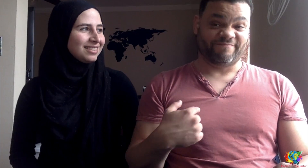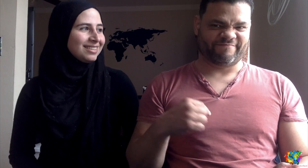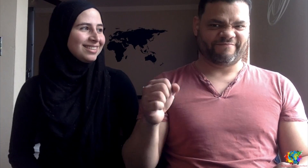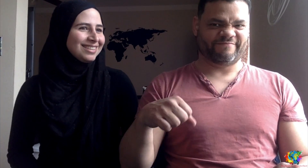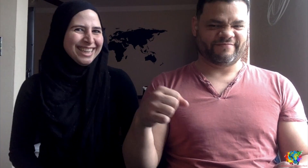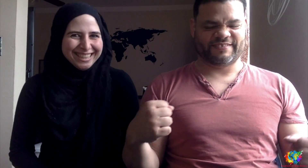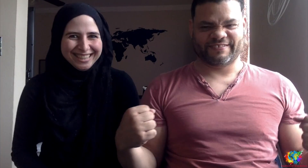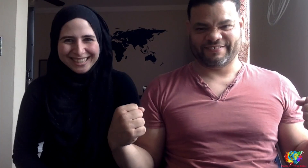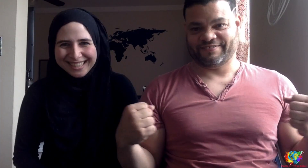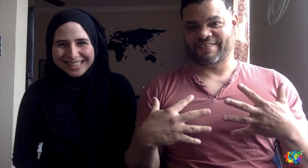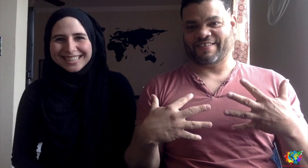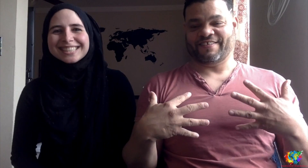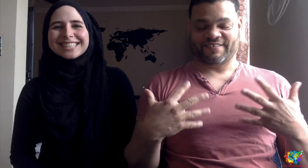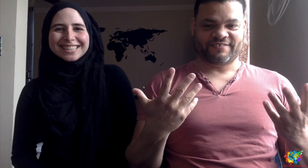Gregory: For me, yes I was scared.